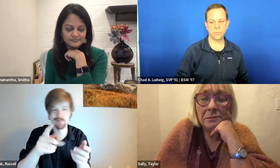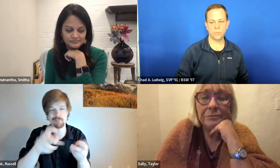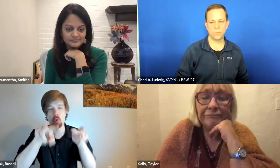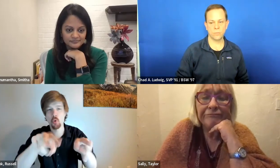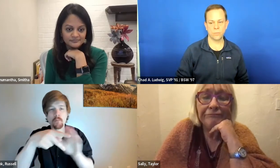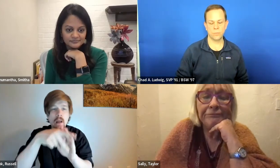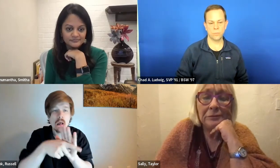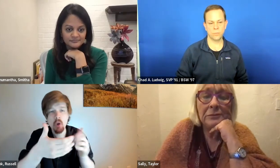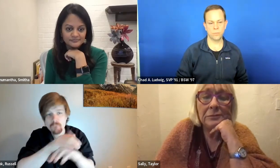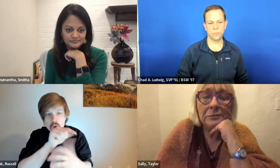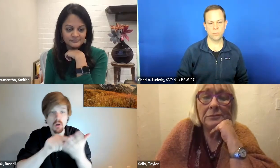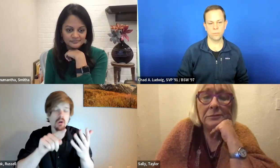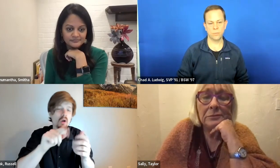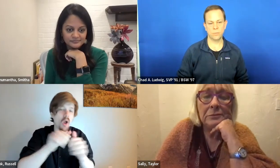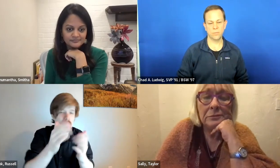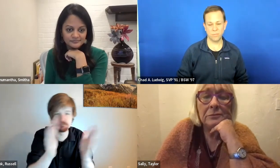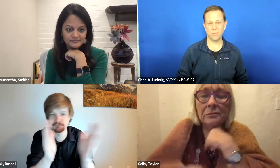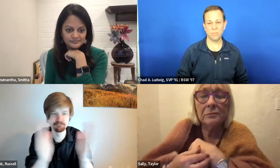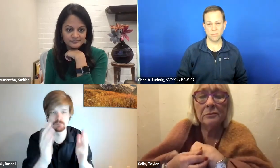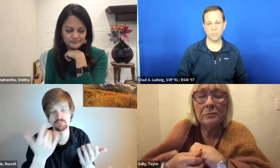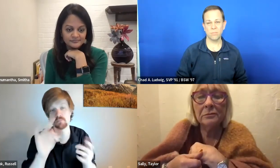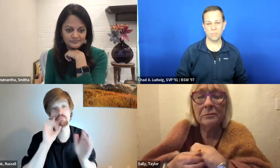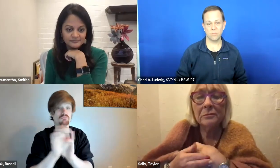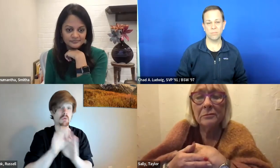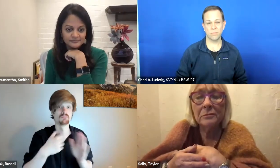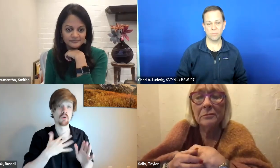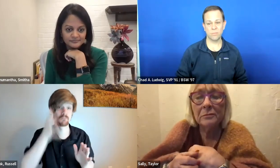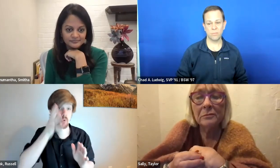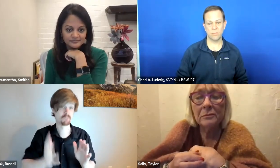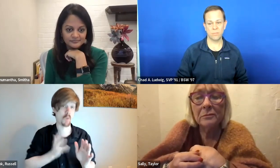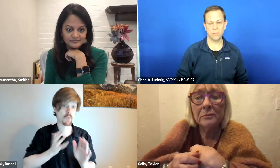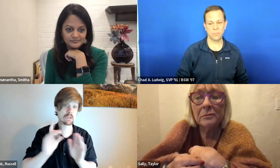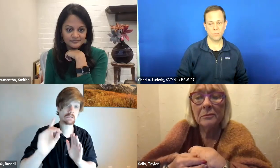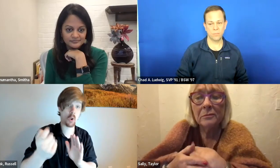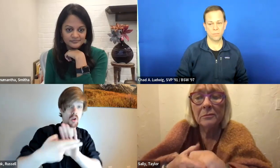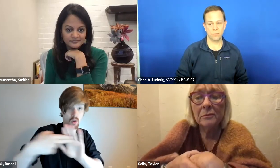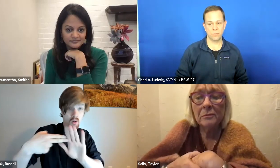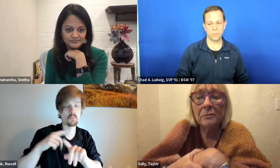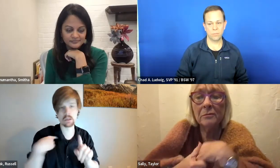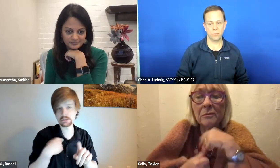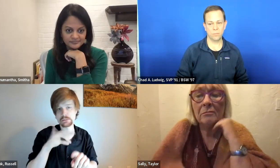so if you're able to use some type of long-term care, it's great, but it all depends on your policy.